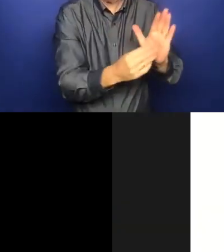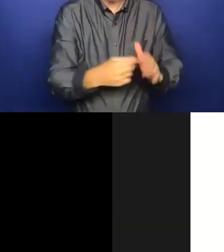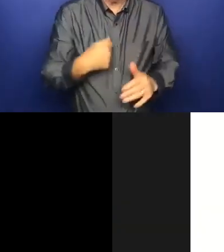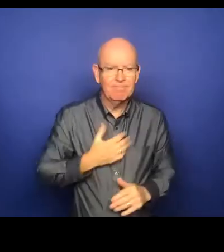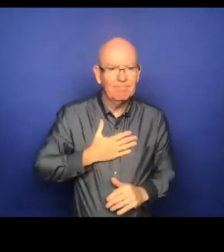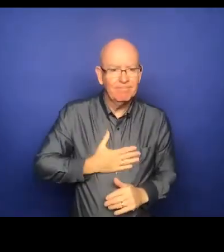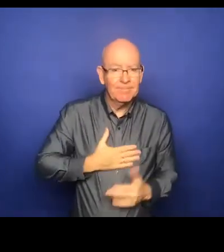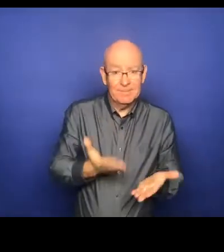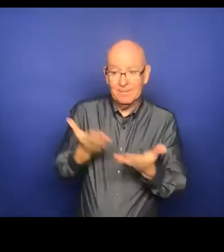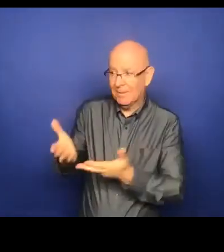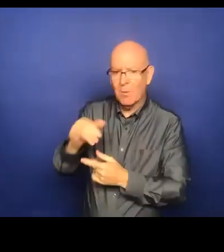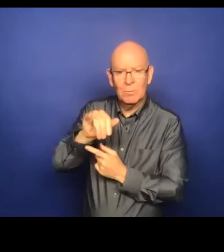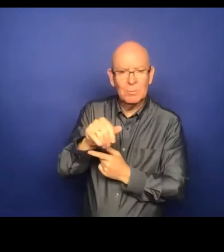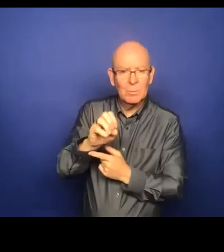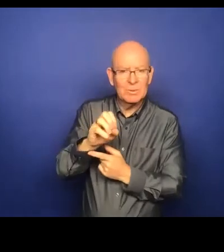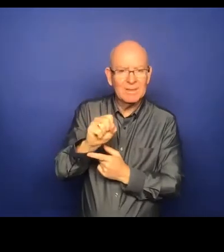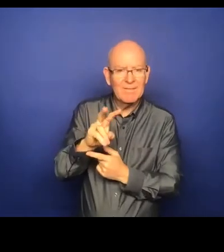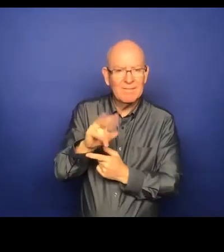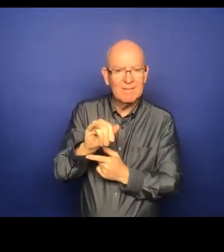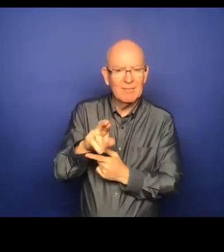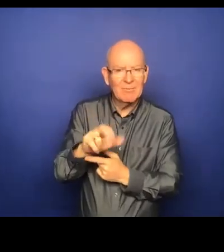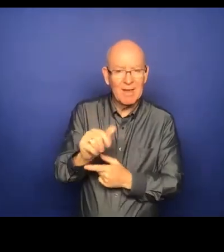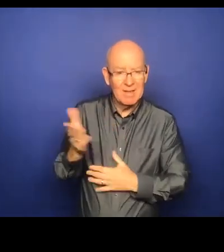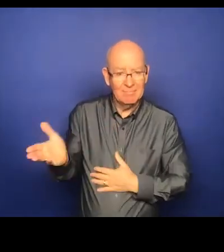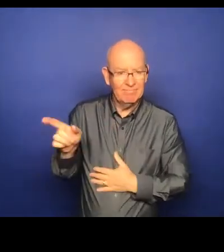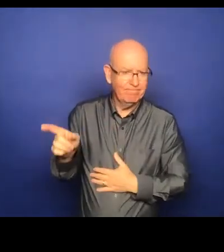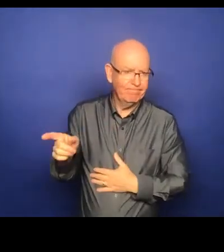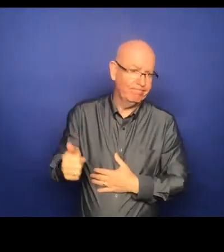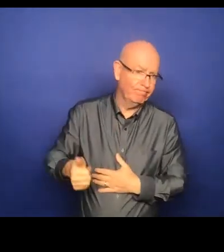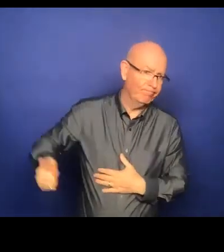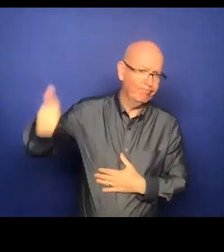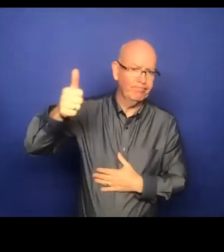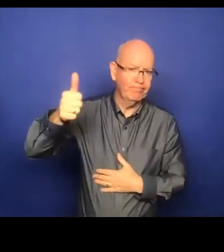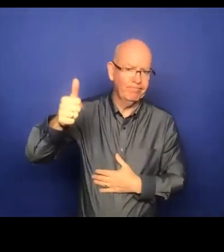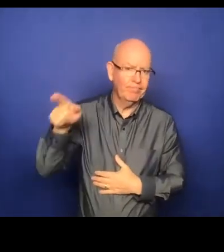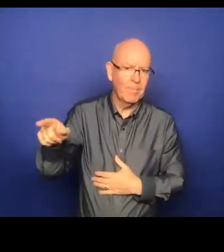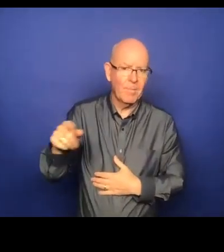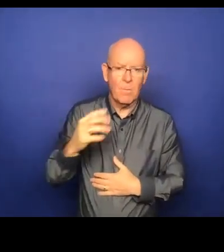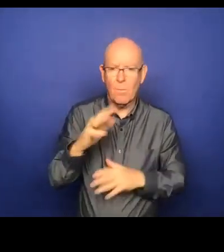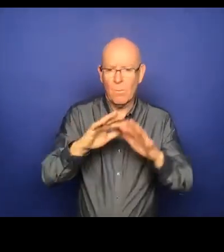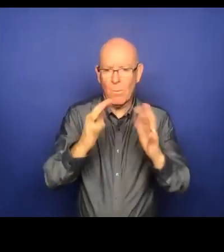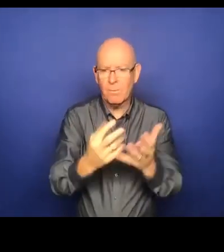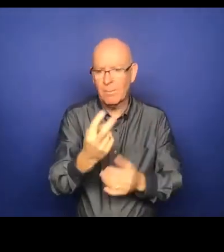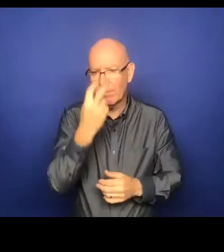stakeholders group of persons with disabilities. José, you have your turn.